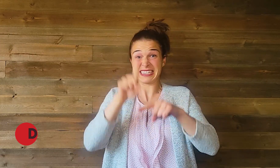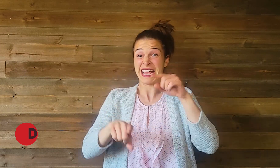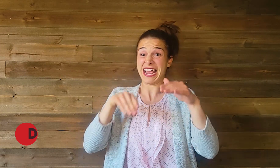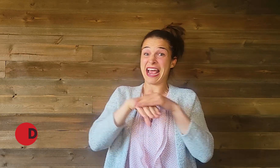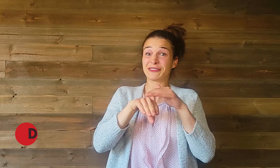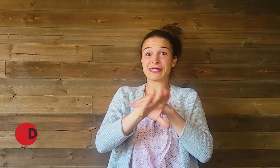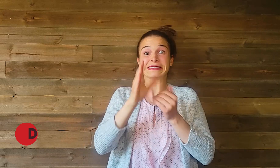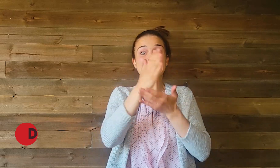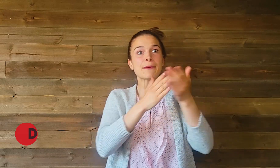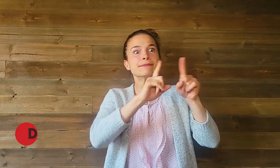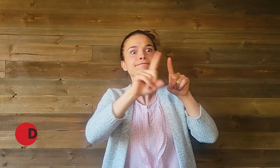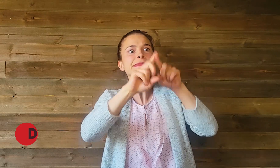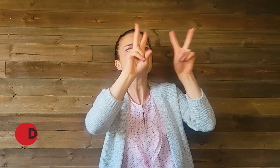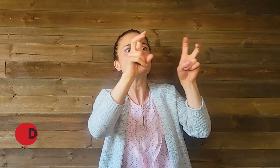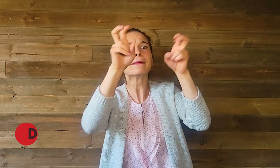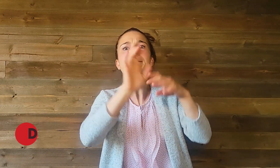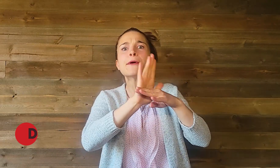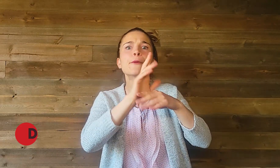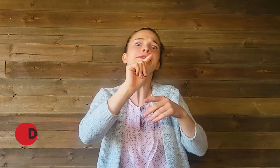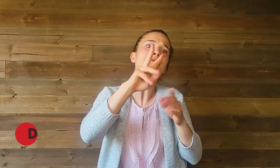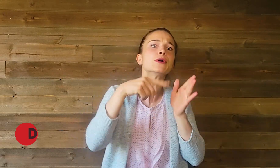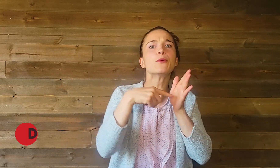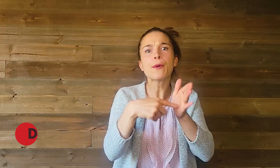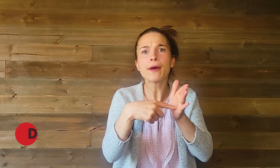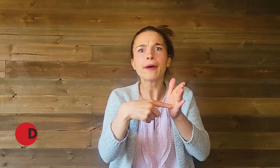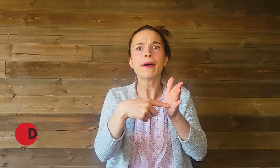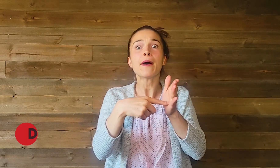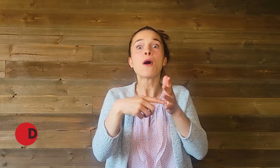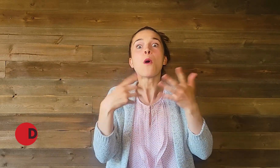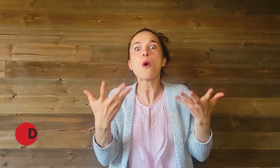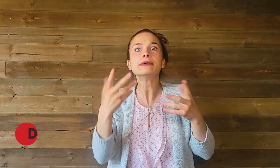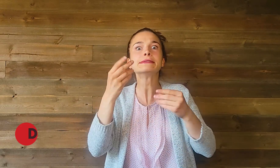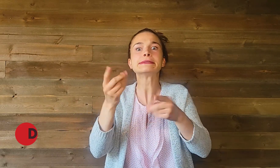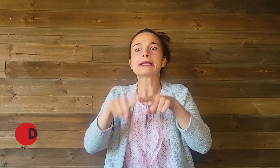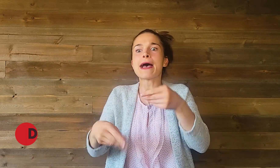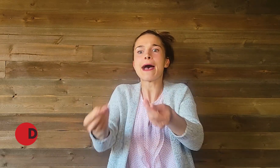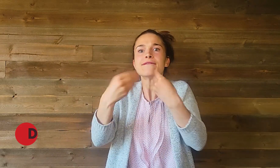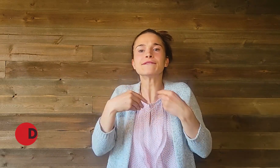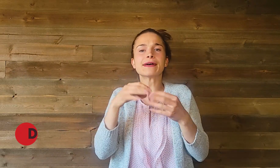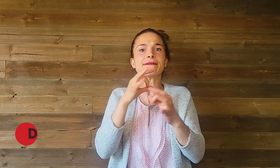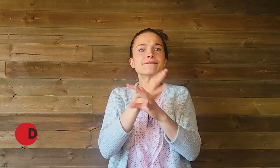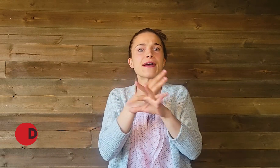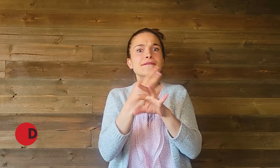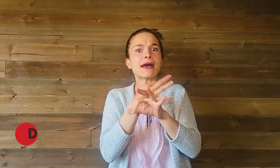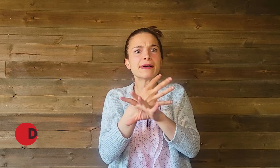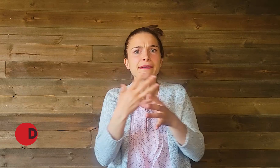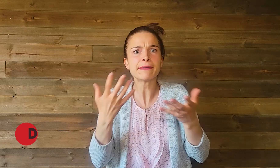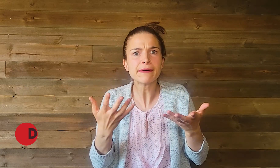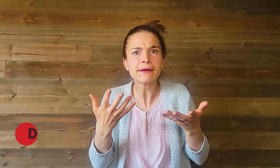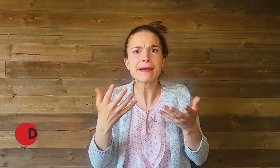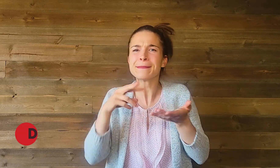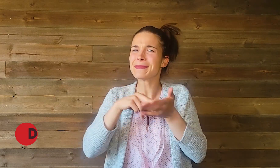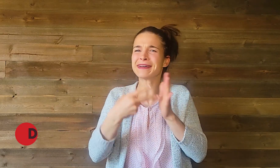aren't even able to access that title and give us the feedback to improve the SDH,